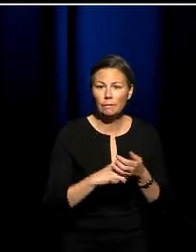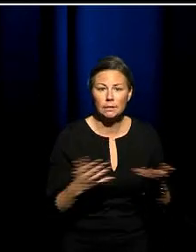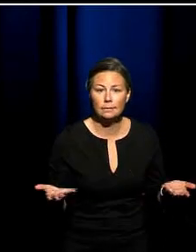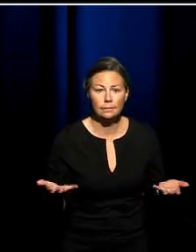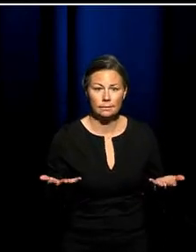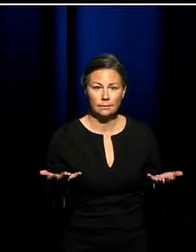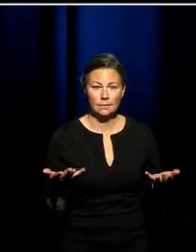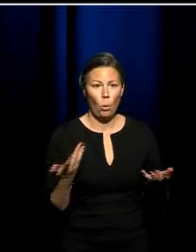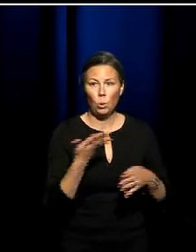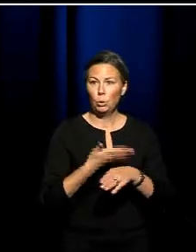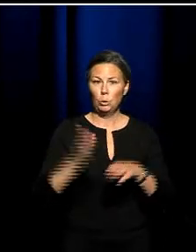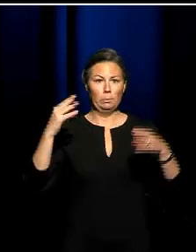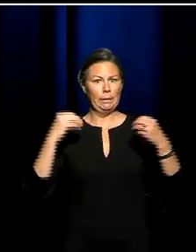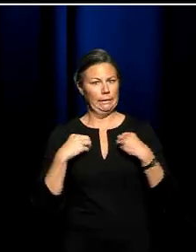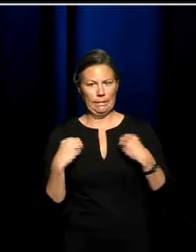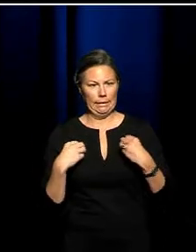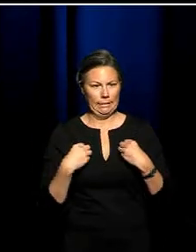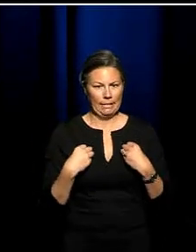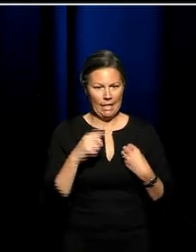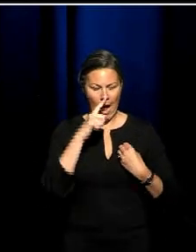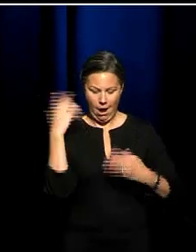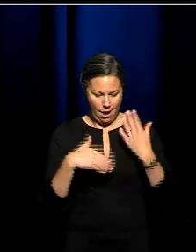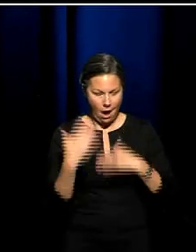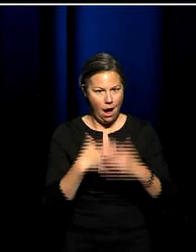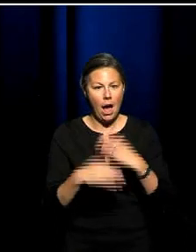although the Attorney General's Department luckily is very experienced